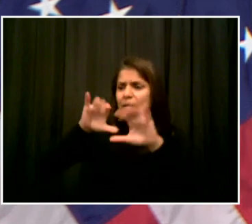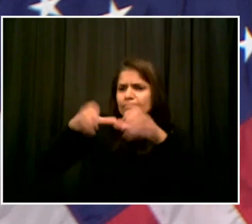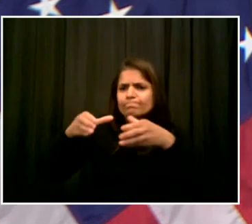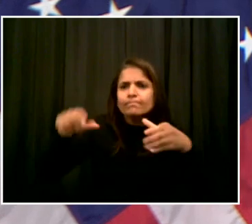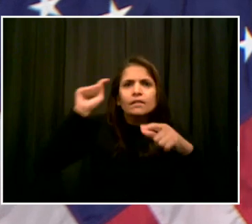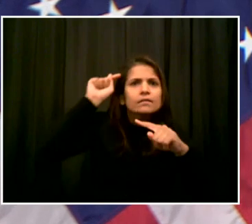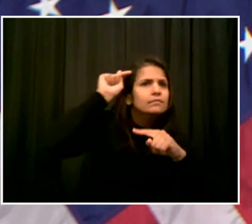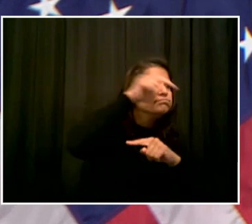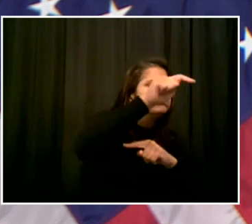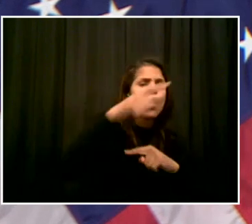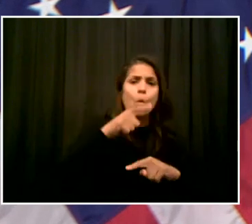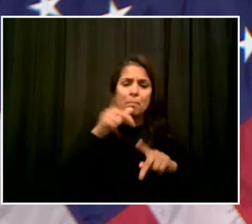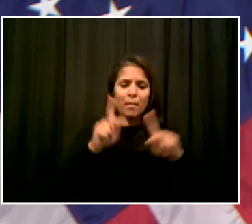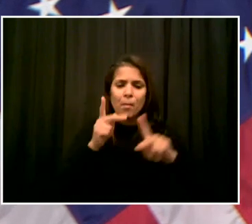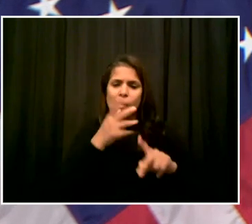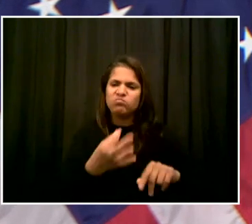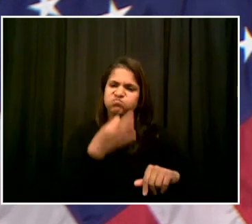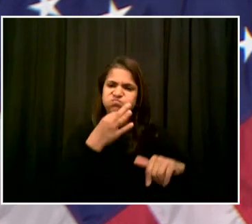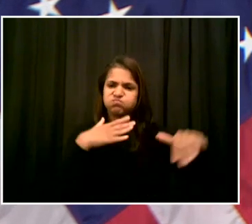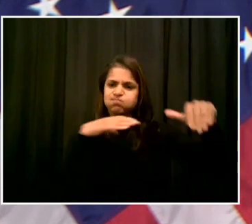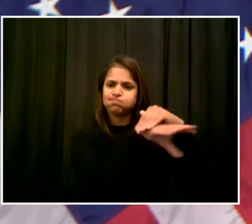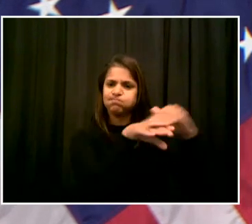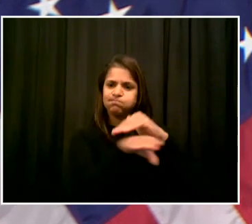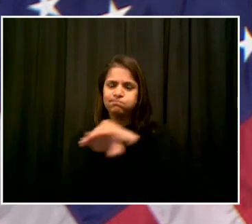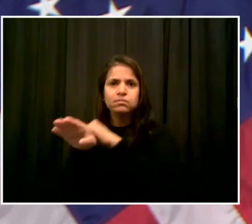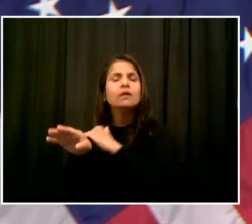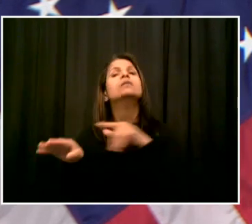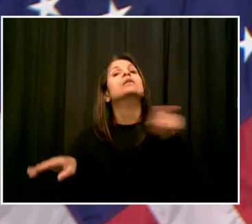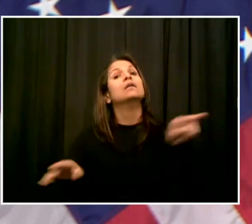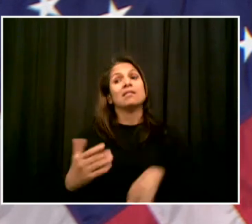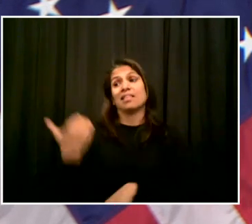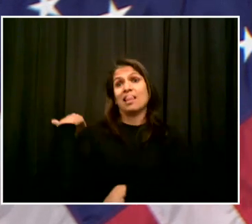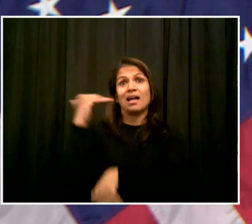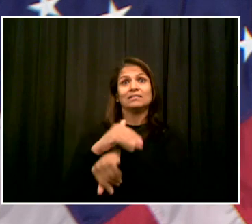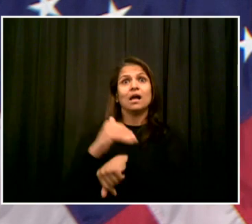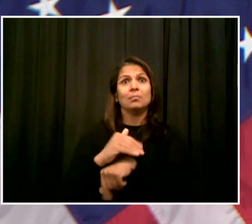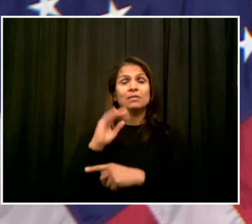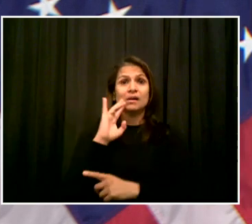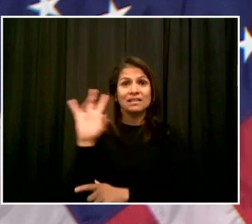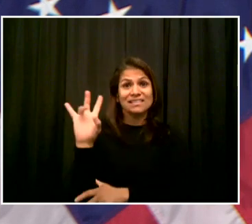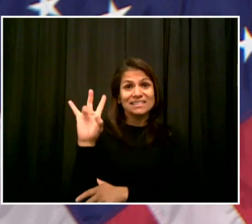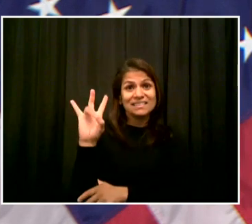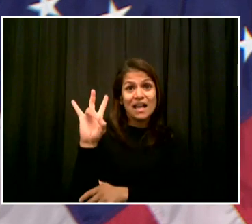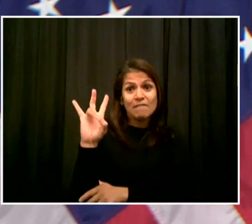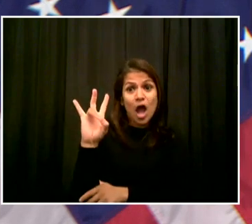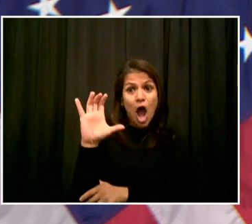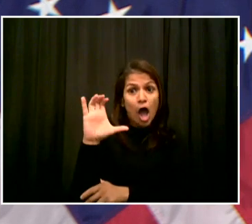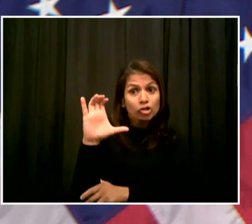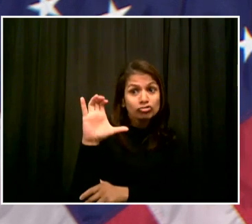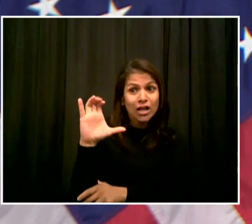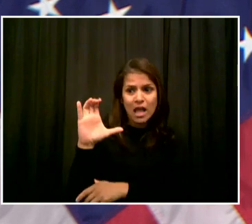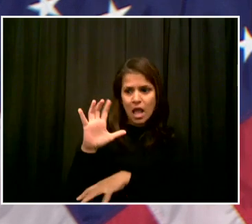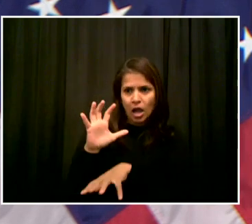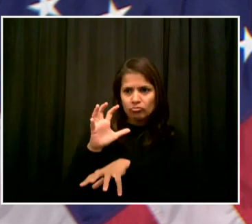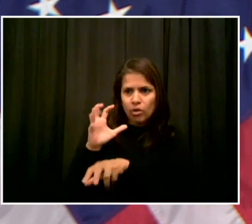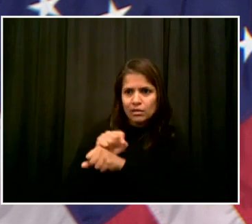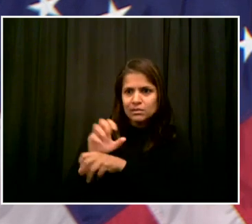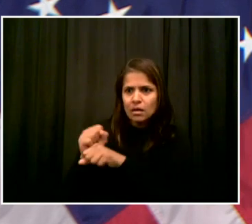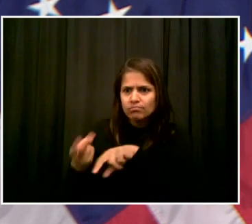CERTAIN AREAS. A NUMBER OF OFFICER SWE RE DLOEPYE D. UP AS TALLIES REA MCOIING N